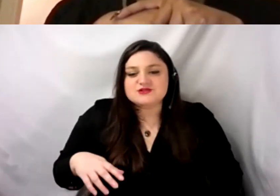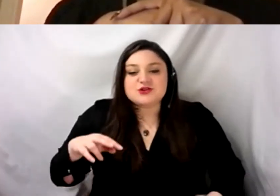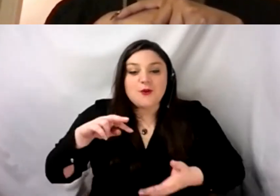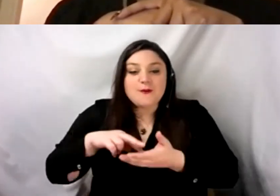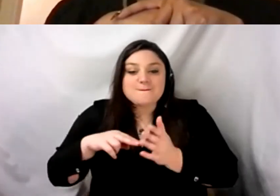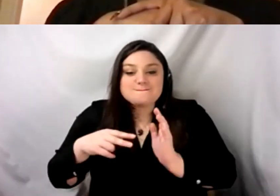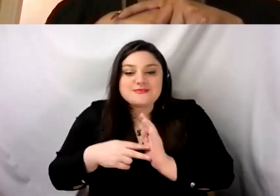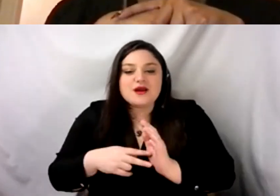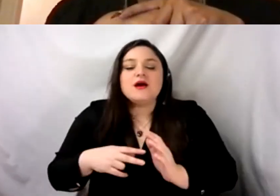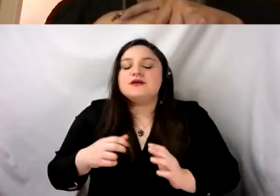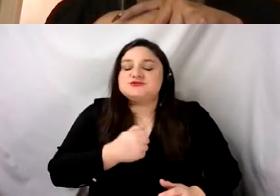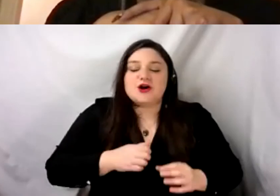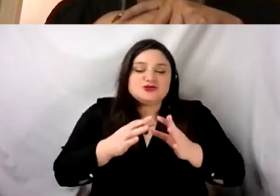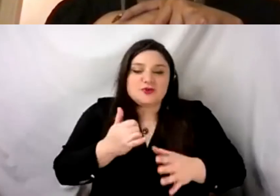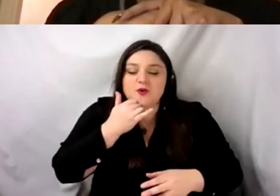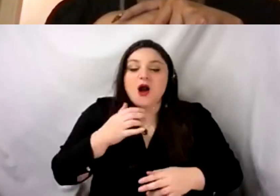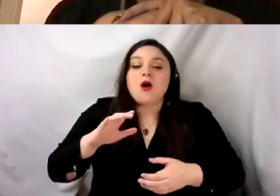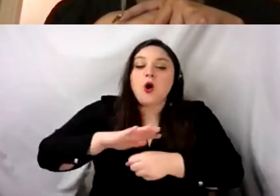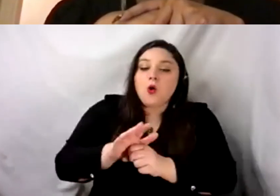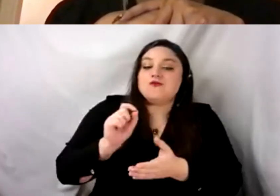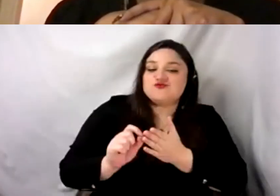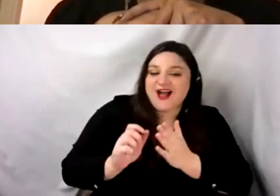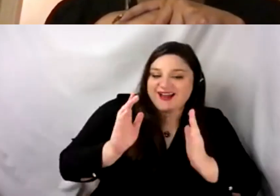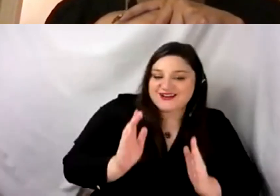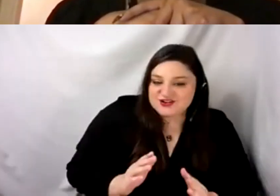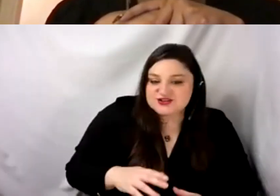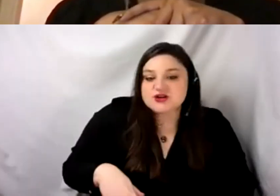in venues. Artists who have specific requests